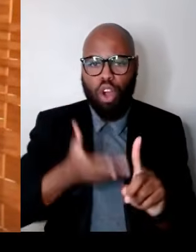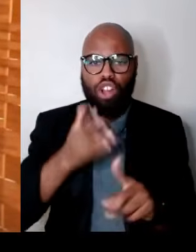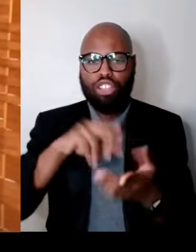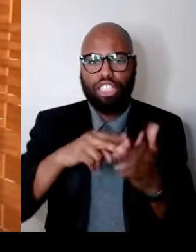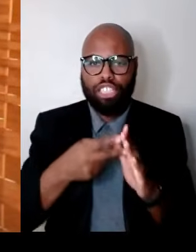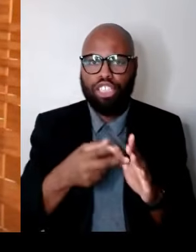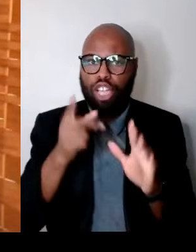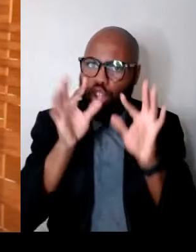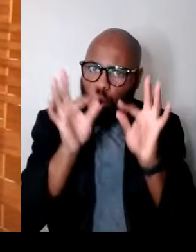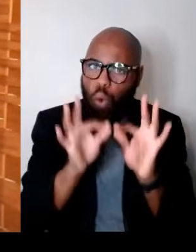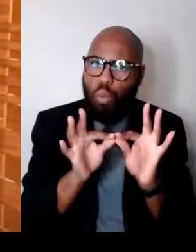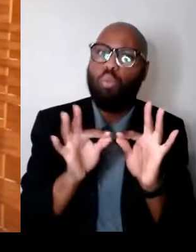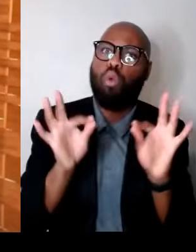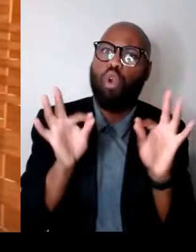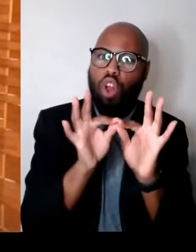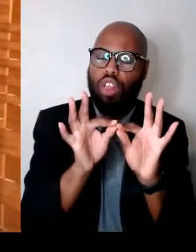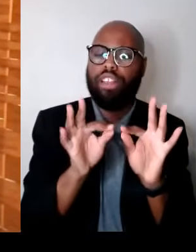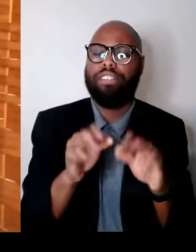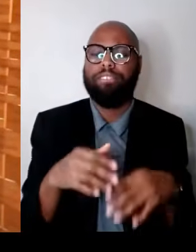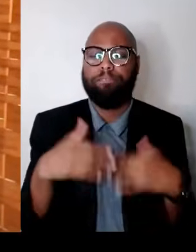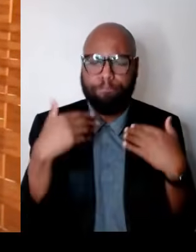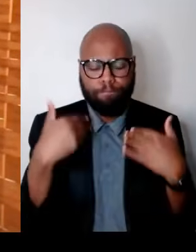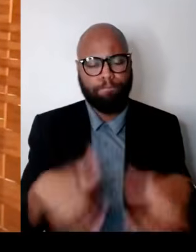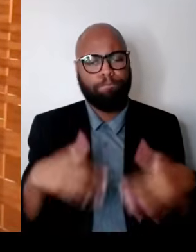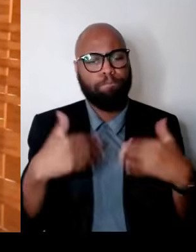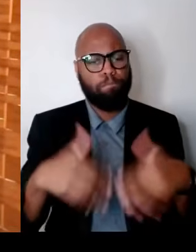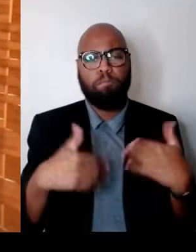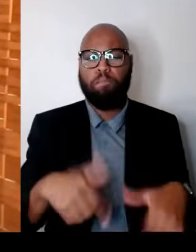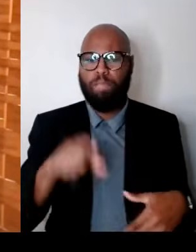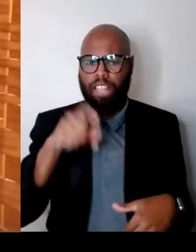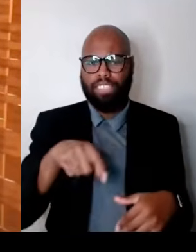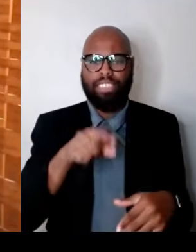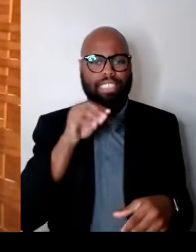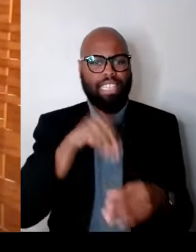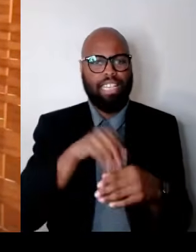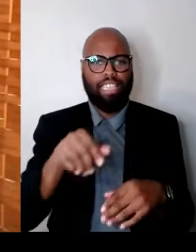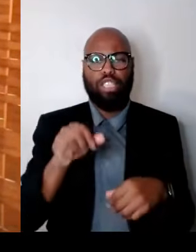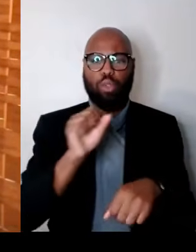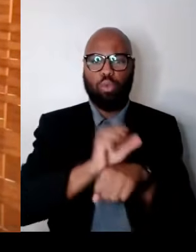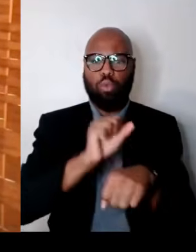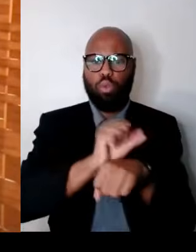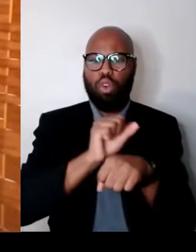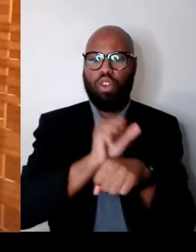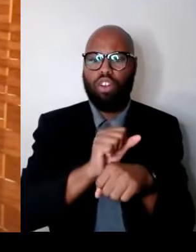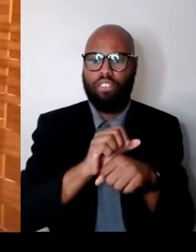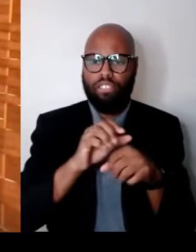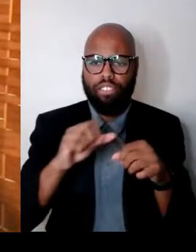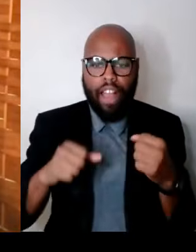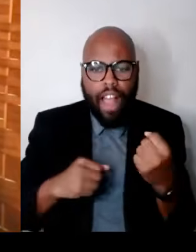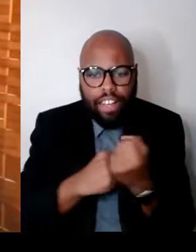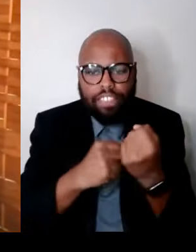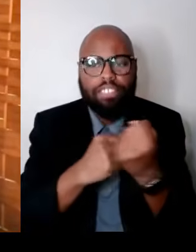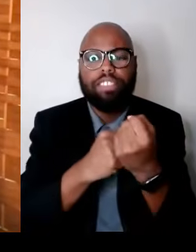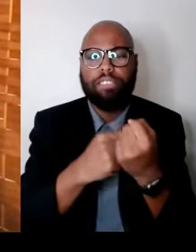it's so necessary in this work of activism, and especially for mental health is to have that tribe that mirrors you,